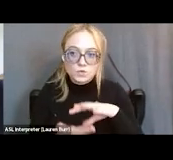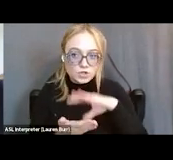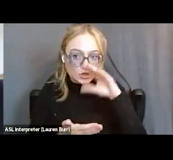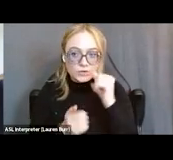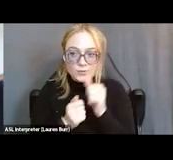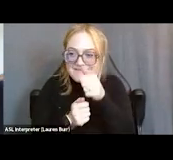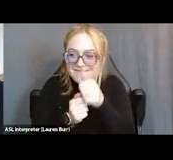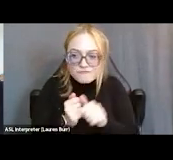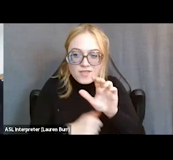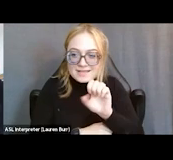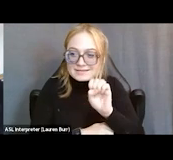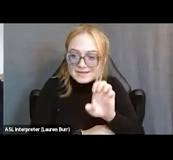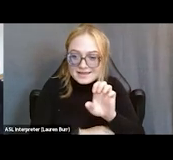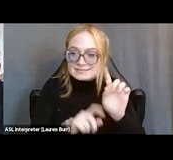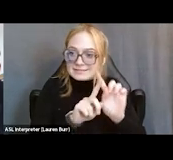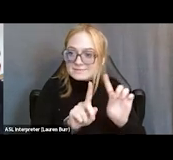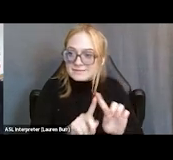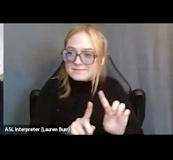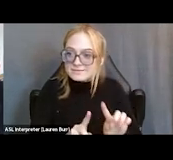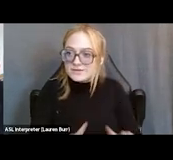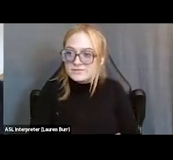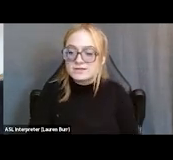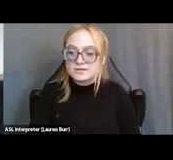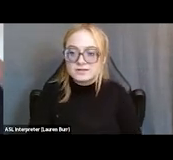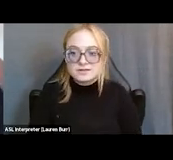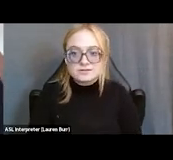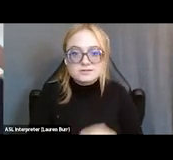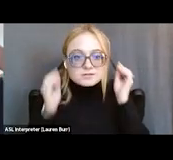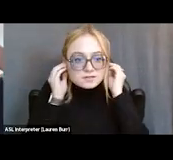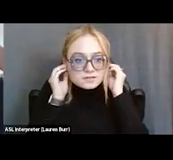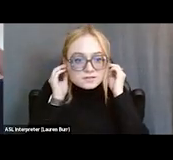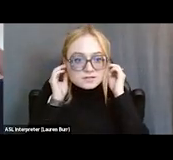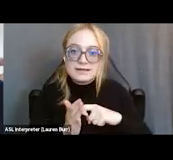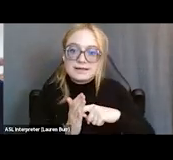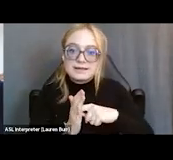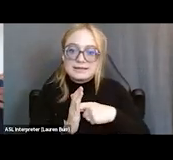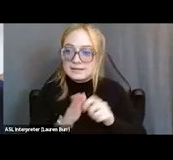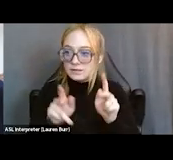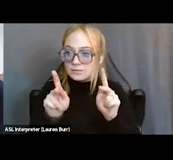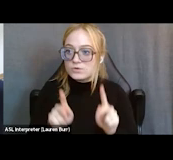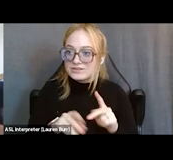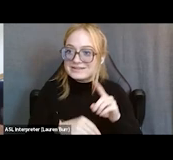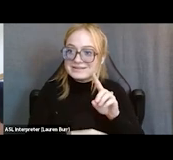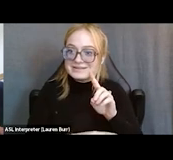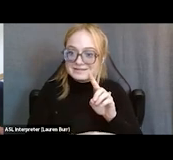that we're doing and key person in DC that we work with and I think one of the best teachers